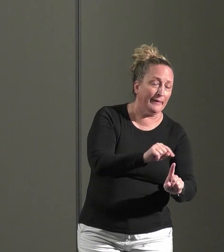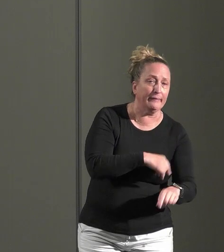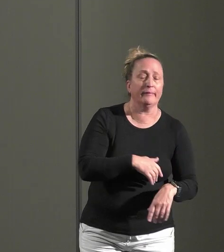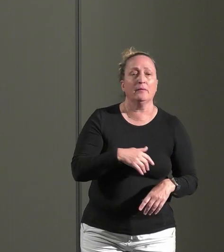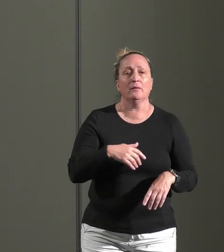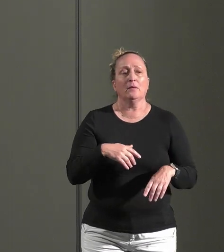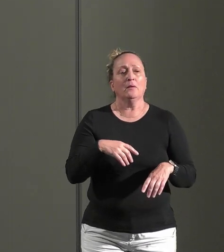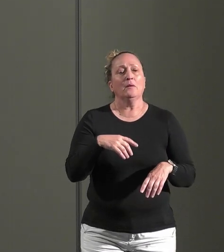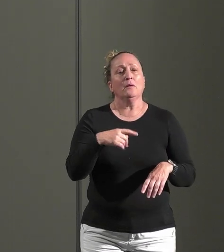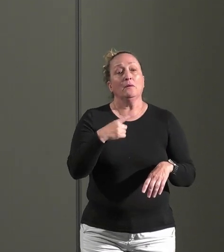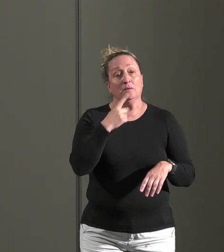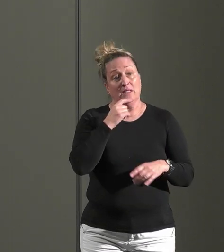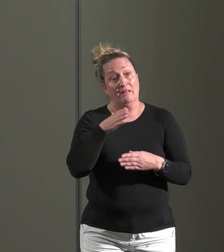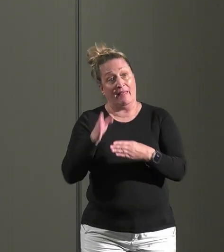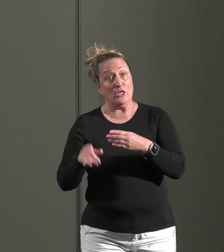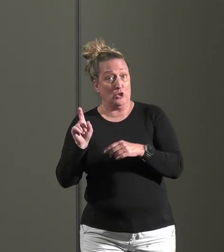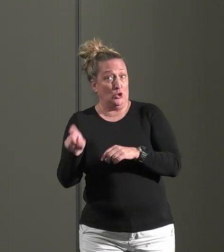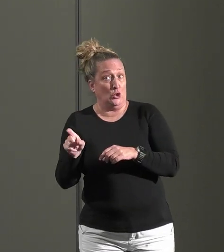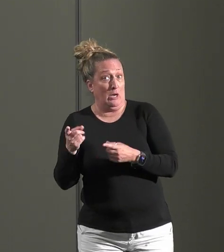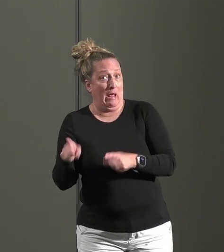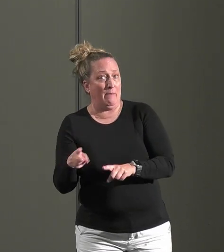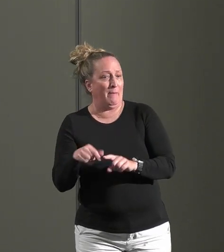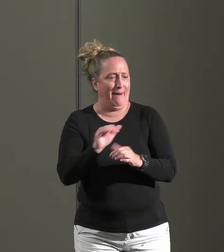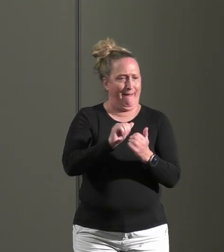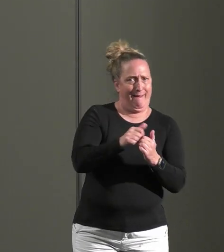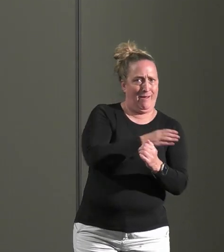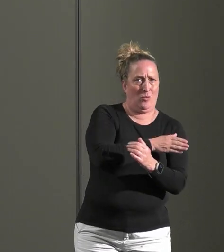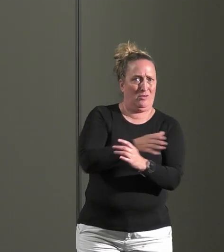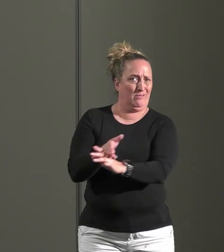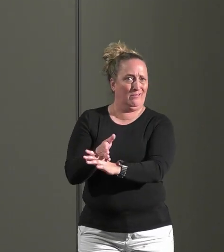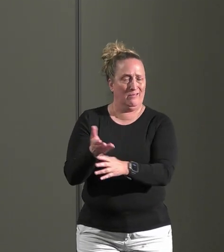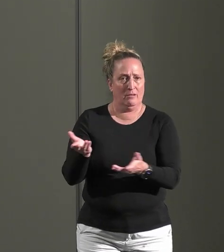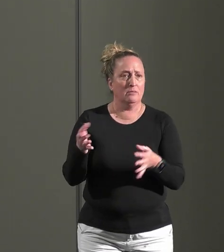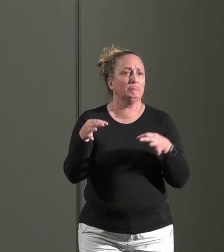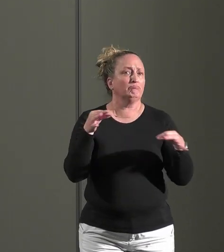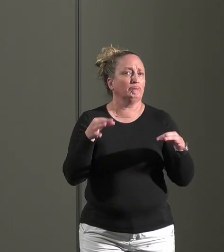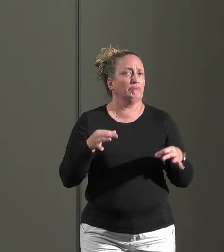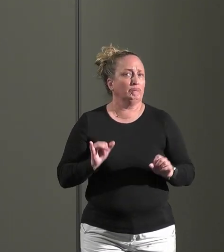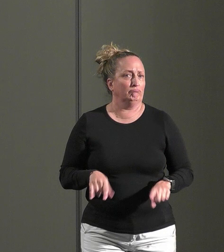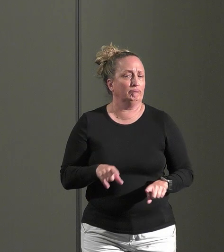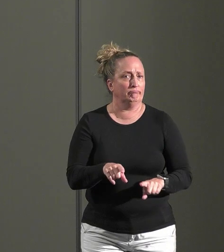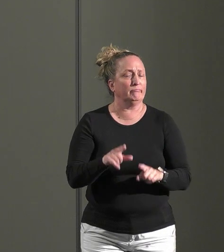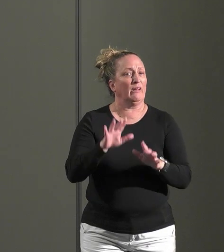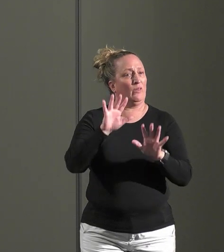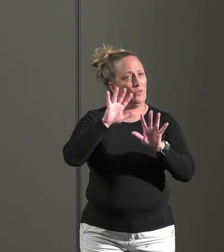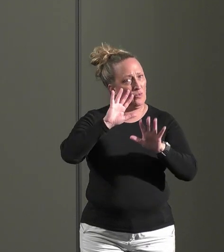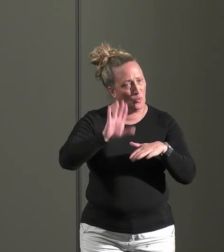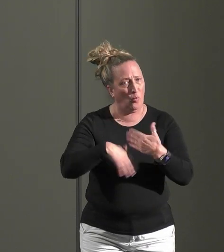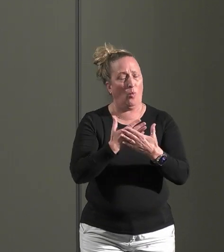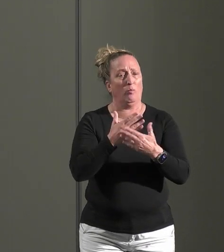I mean it says in the end it should happen but it does the describe that process of getting from